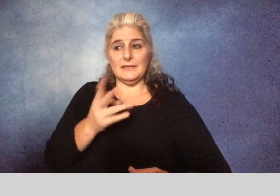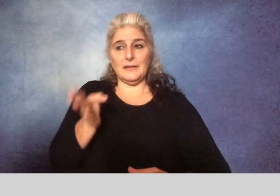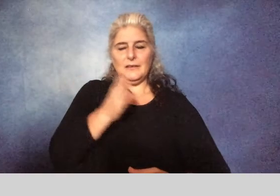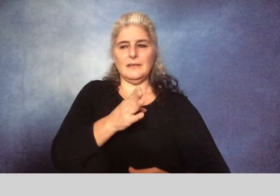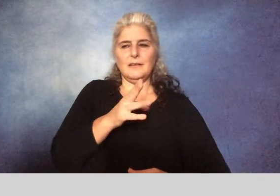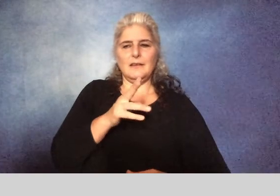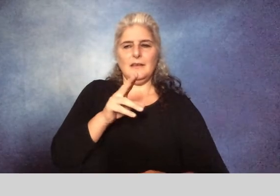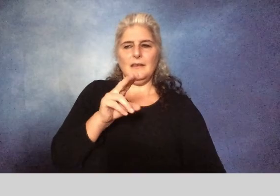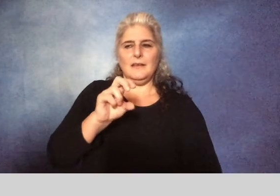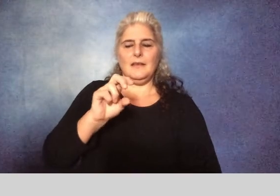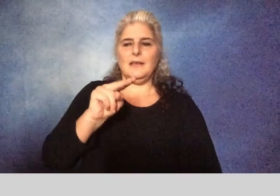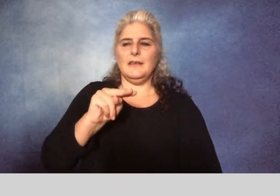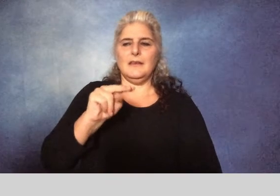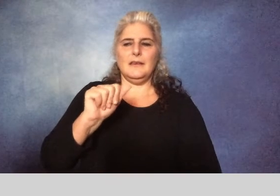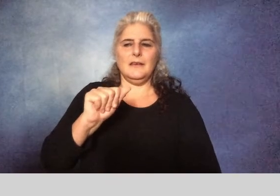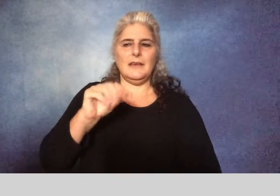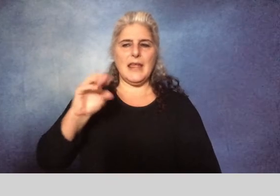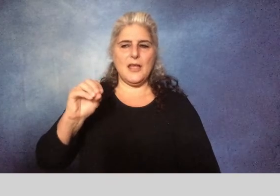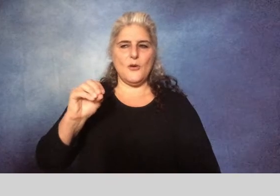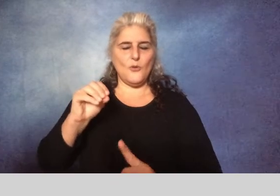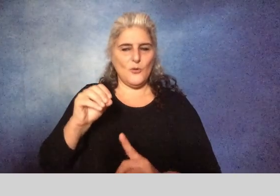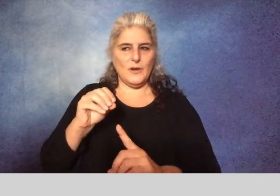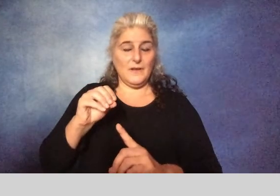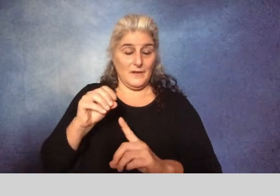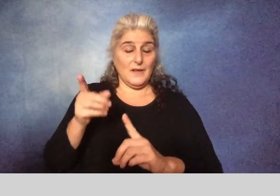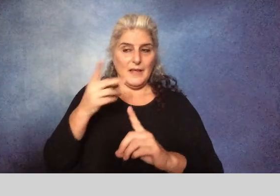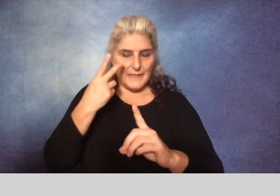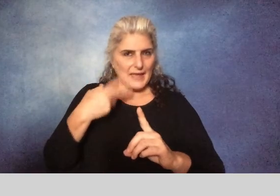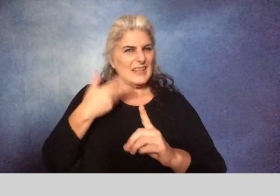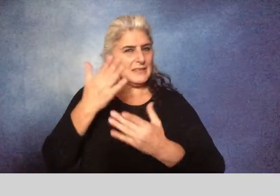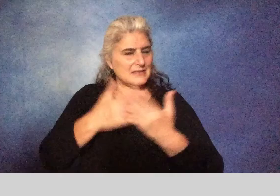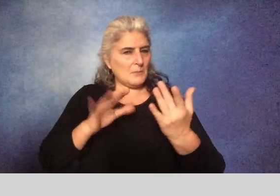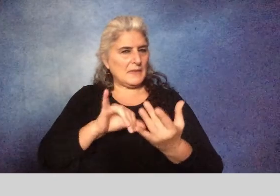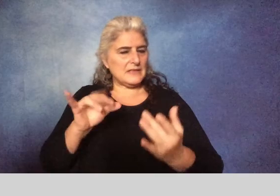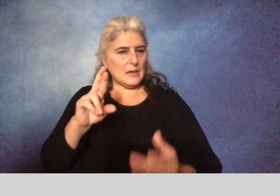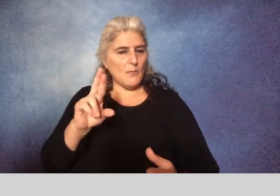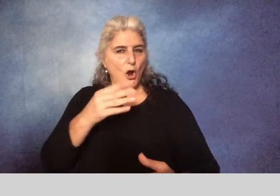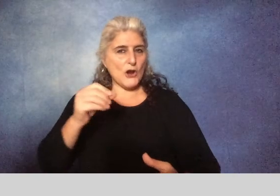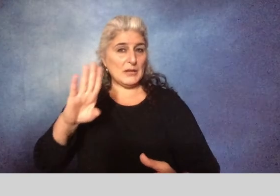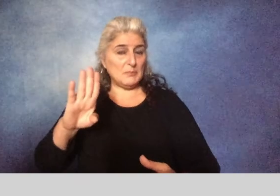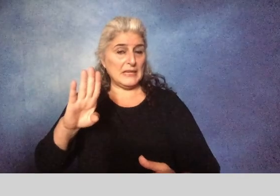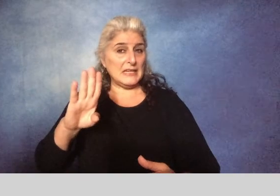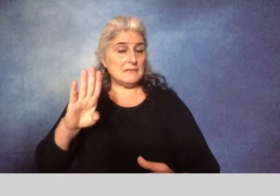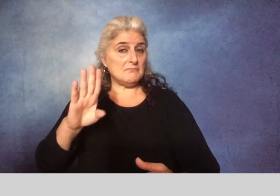is an R and B album that shares some of the R and B elements in "Dirty Computer". They're not bad recommendations.